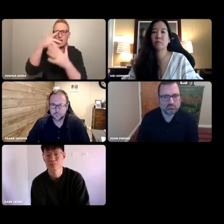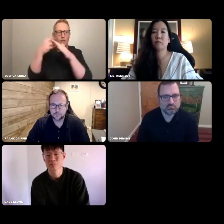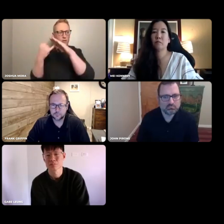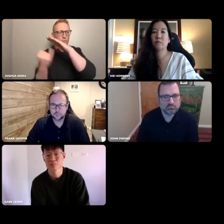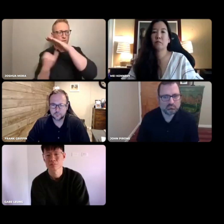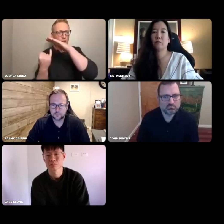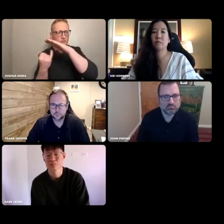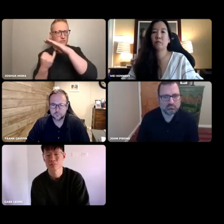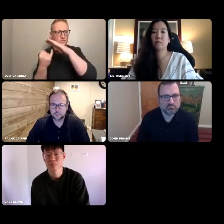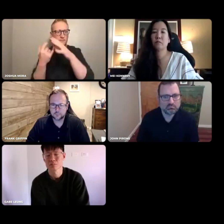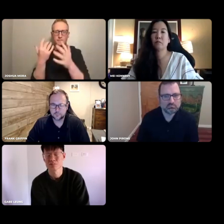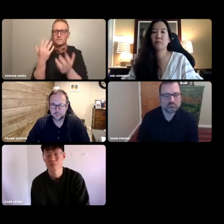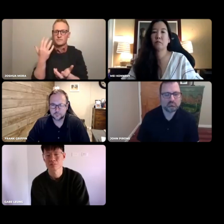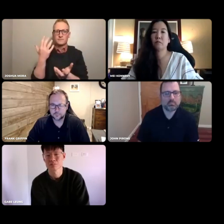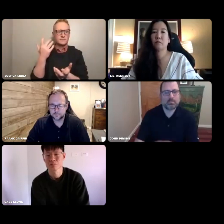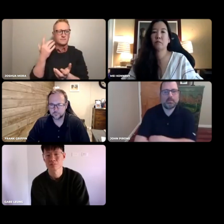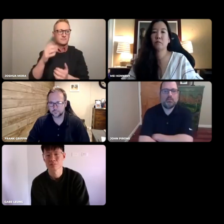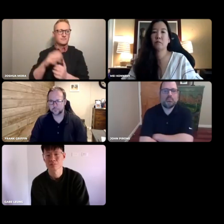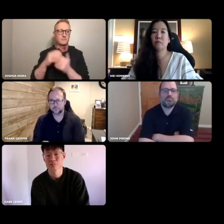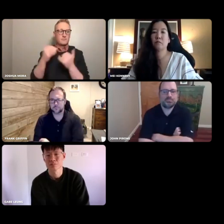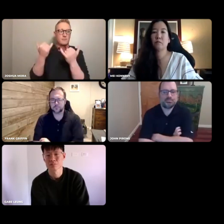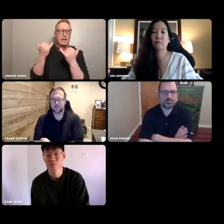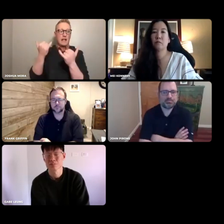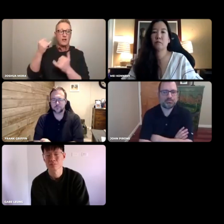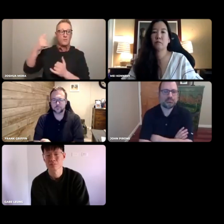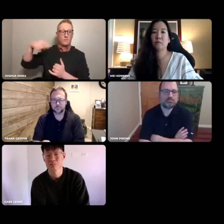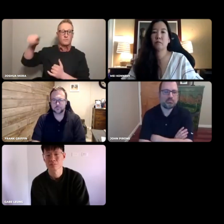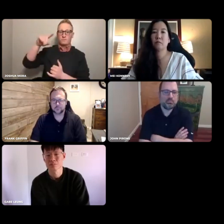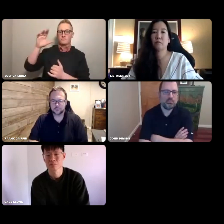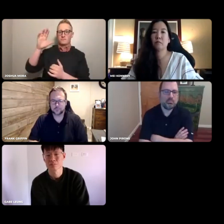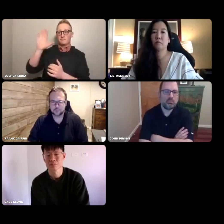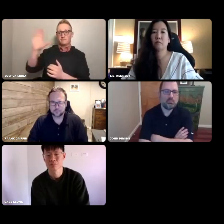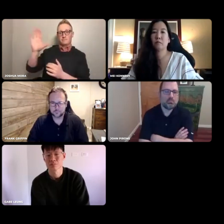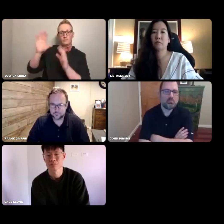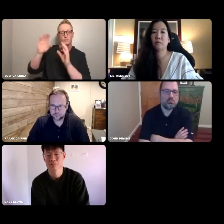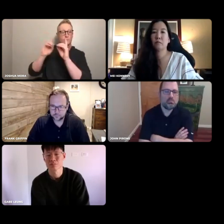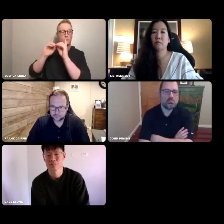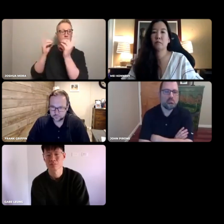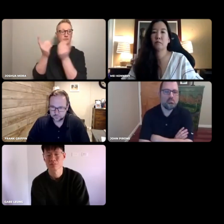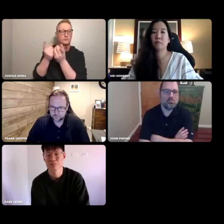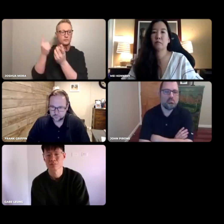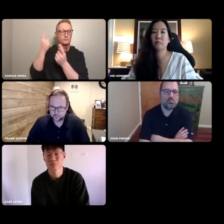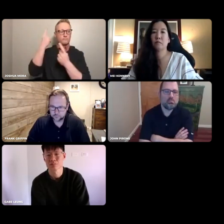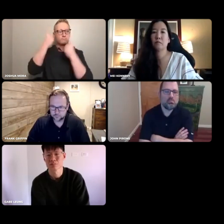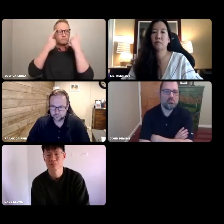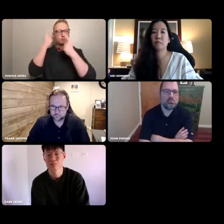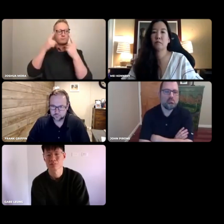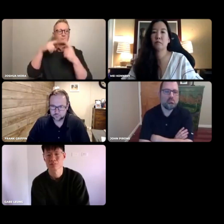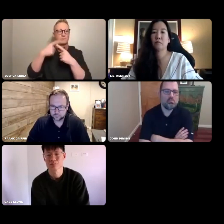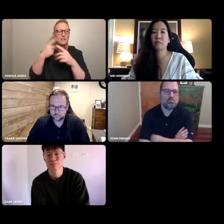How can we address social issues like isolation in this situation?